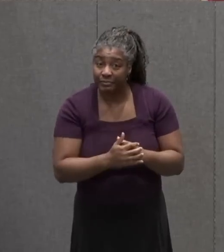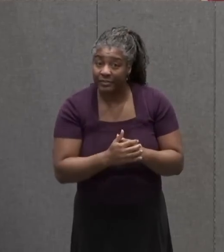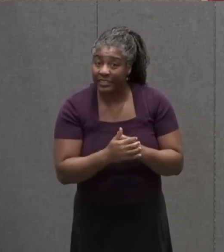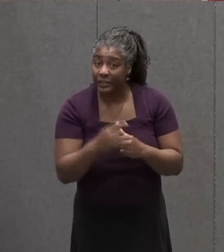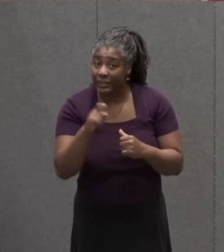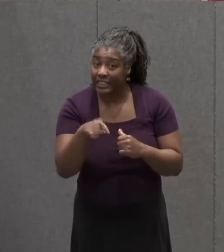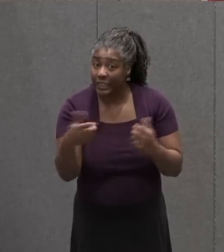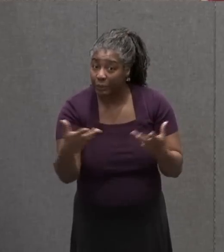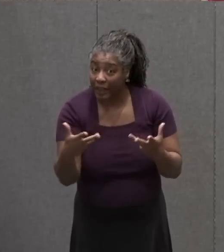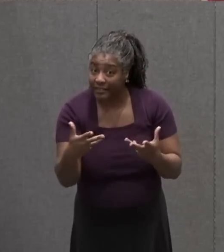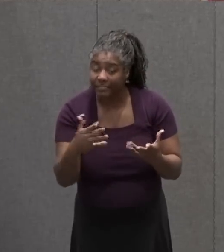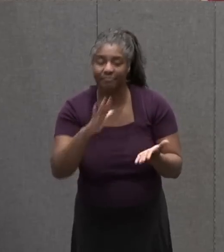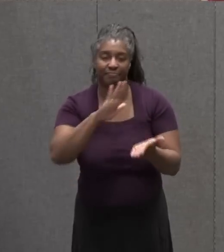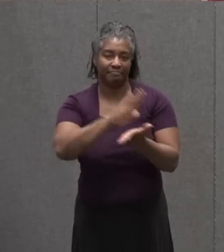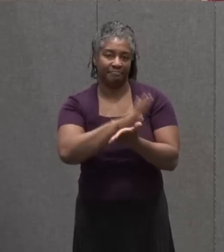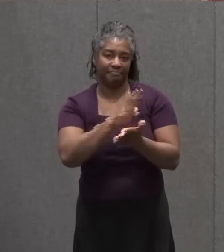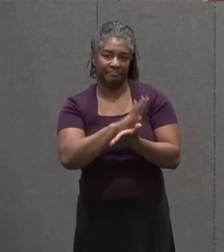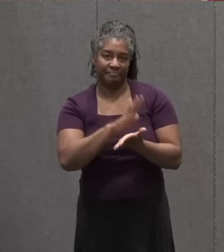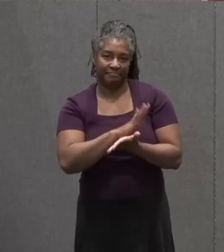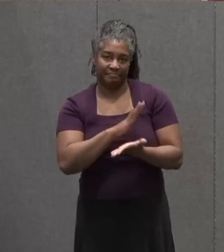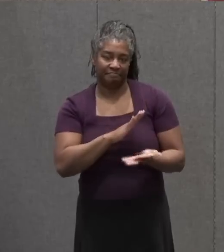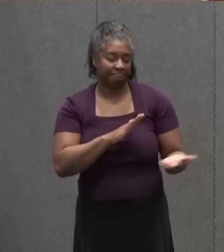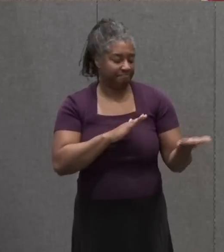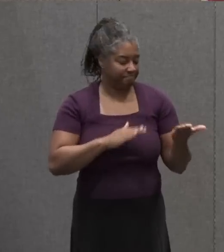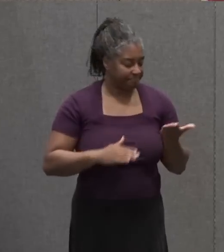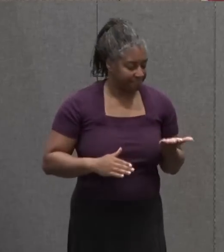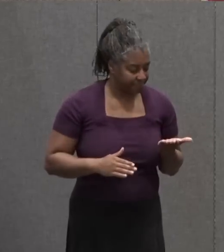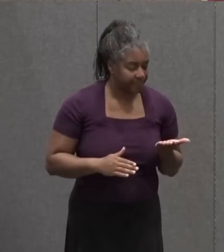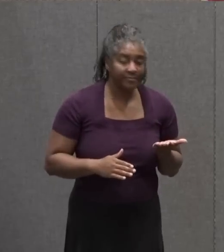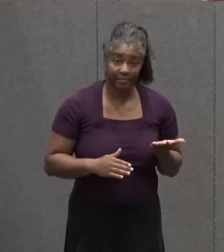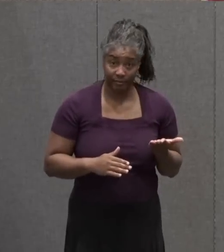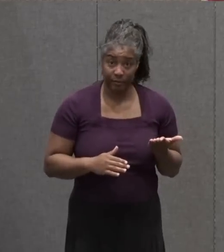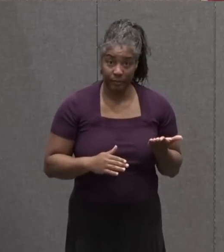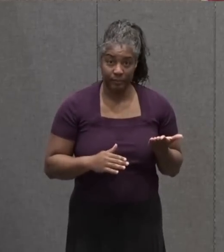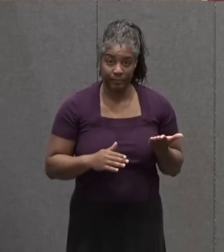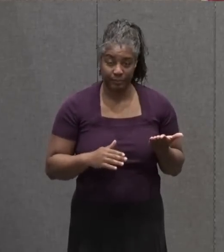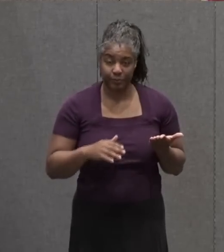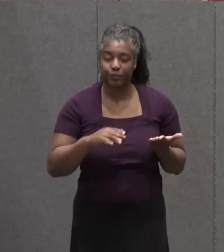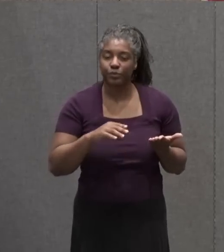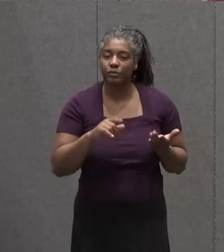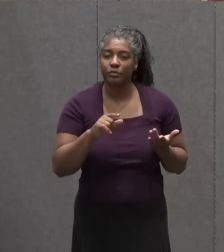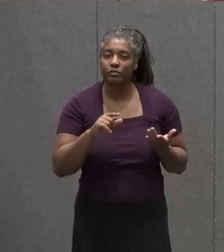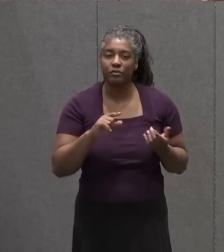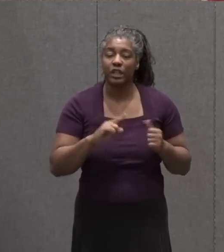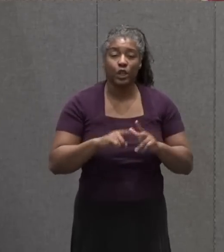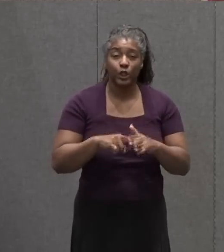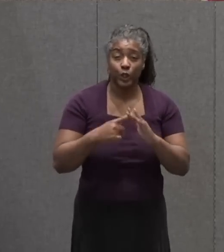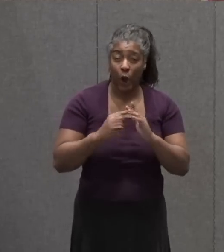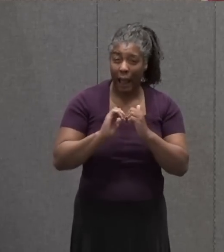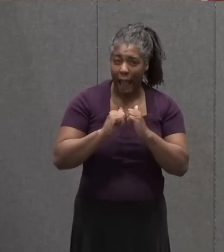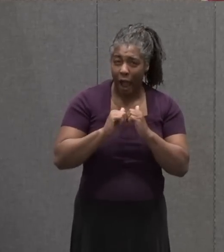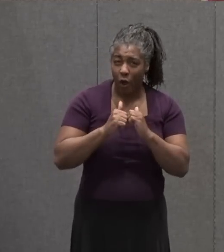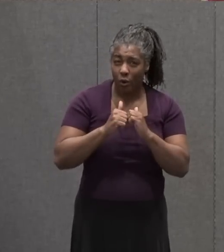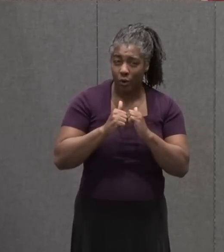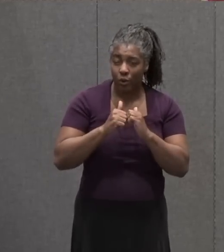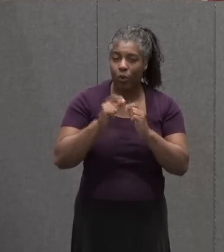Start by writing words you love. I have some slips of paper here and I'm gonna write down some words